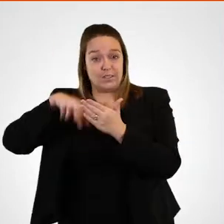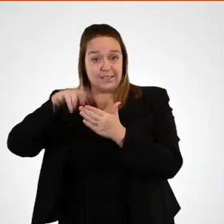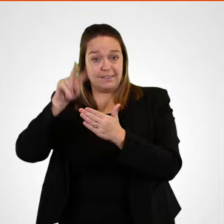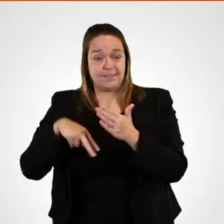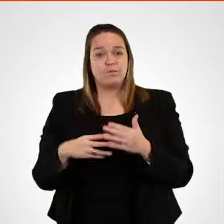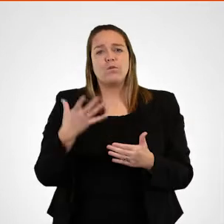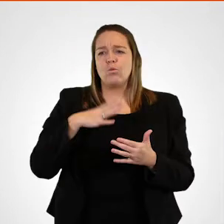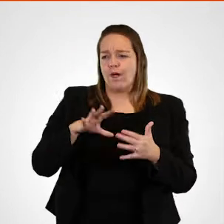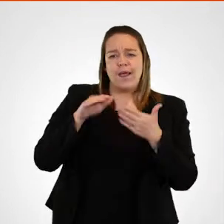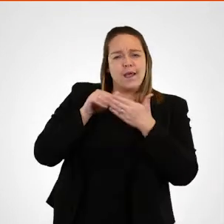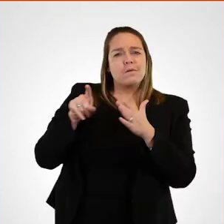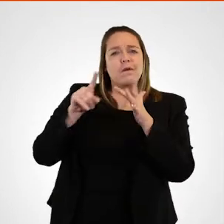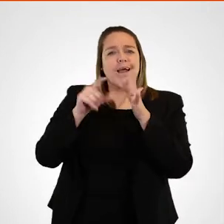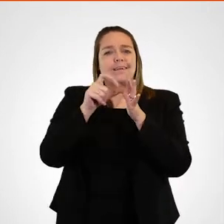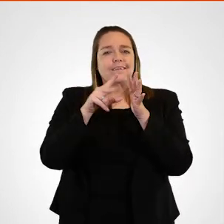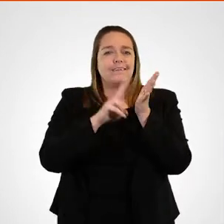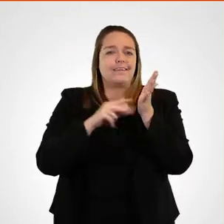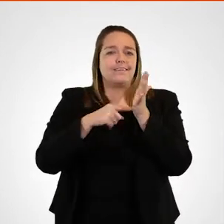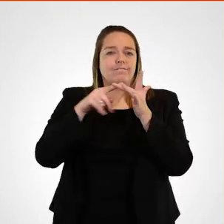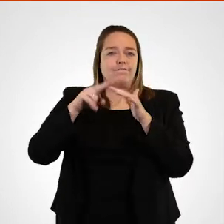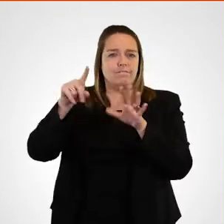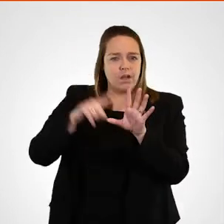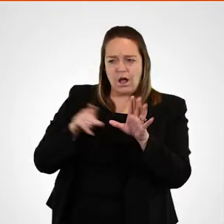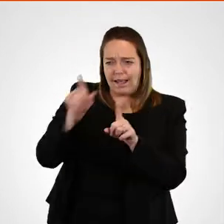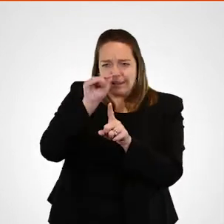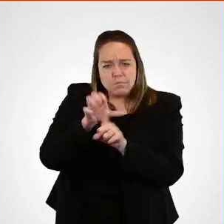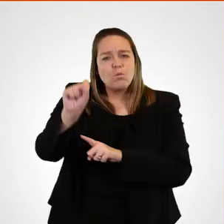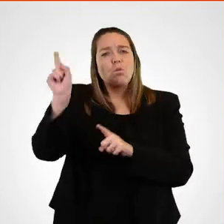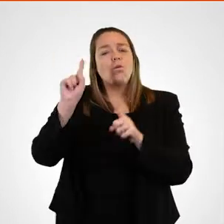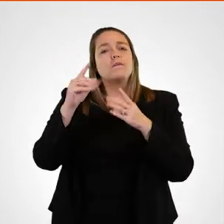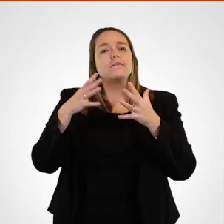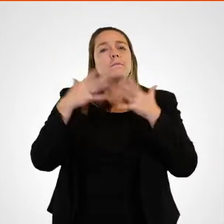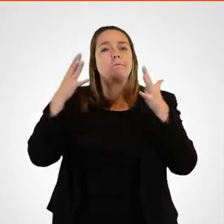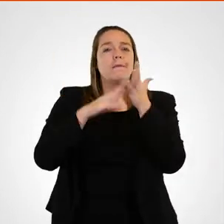we want to teach about the main idea. We want to teach about summarising